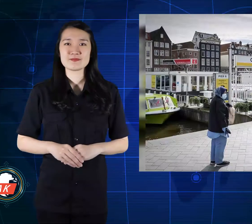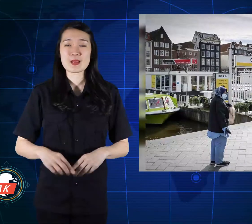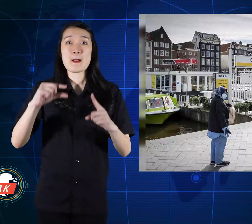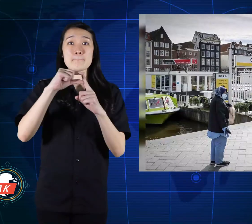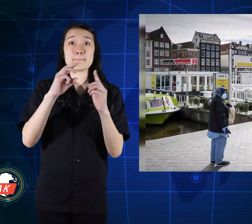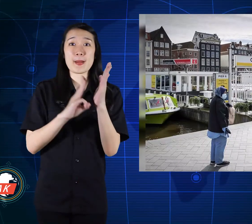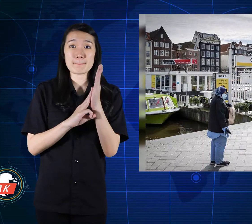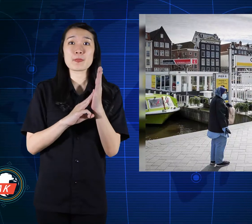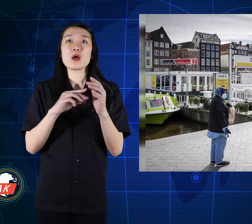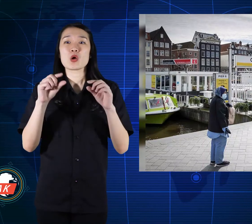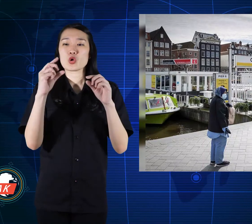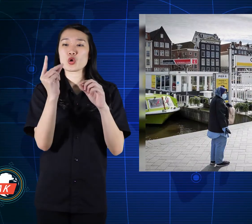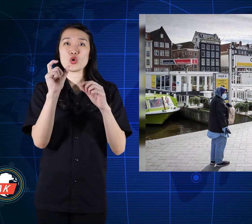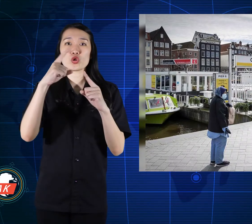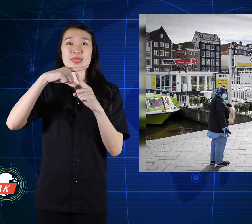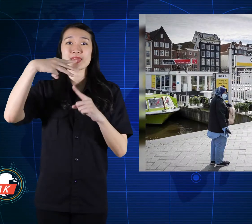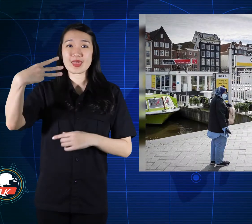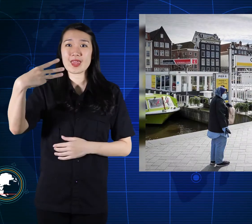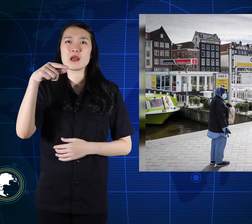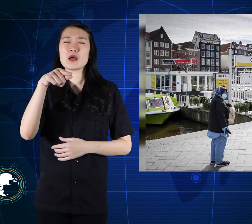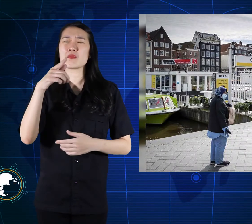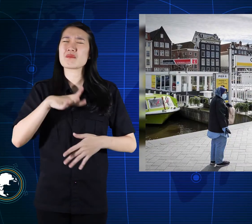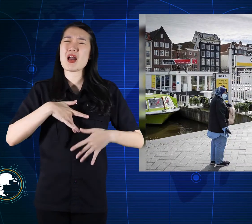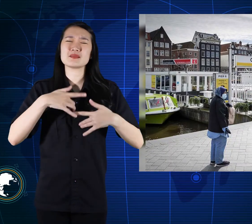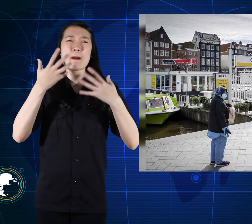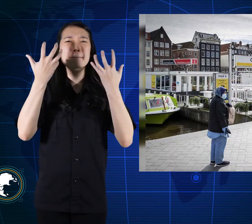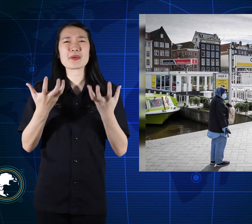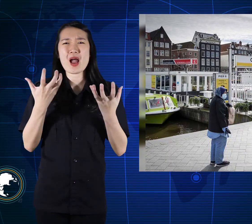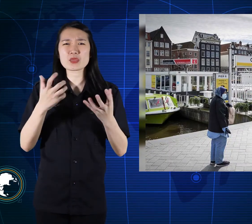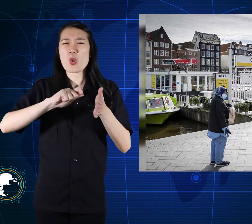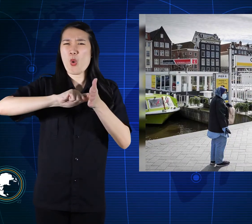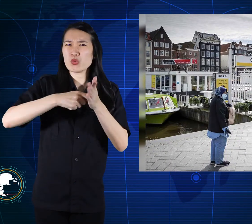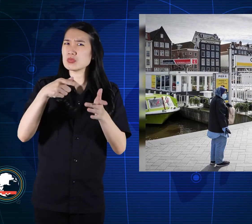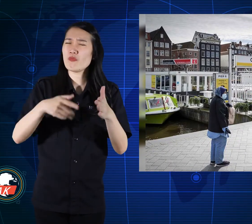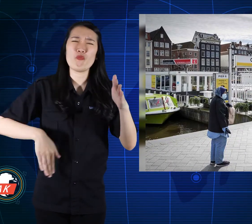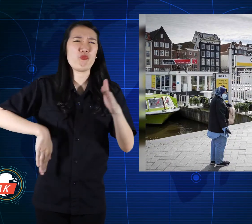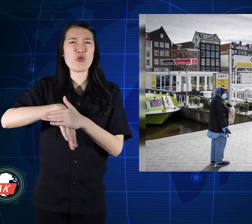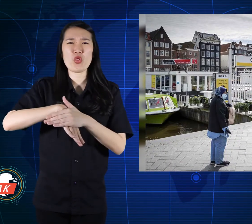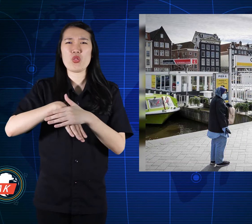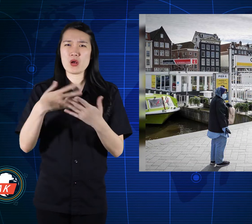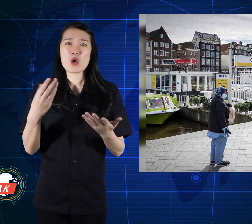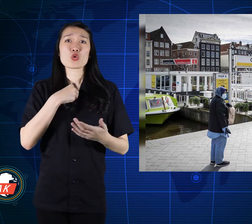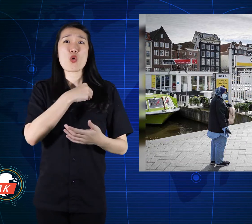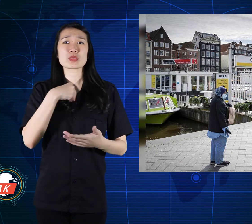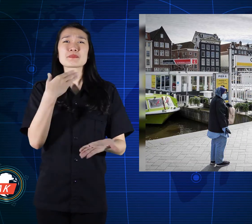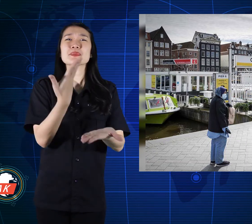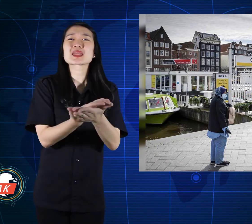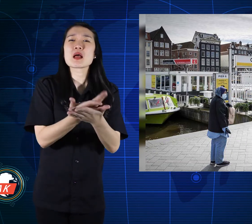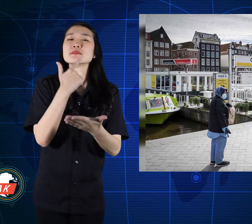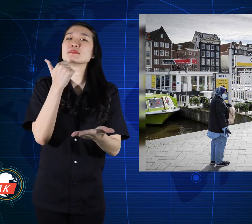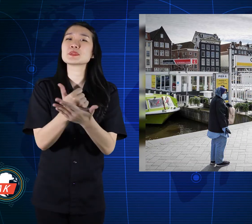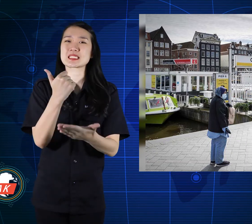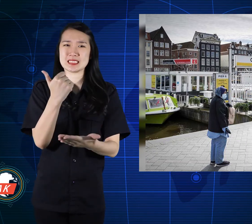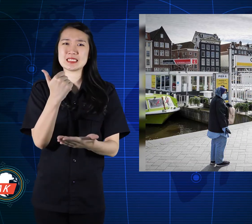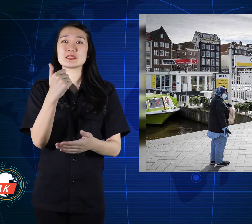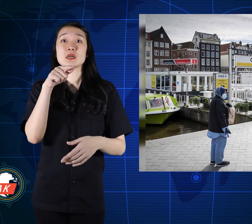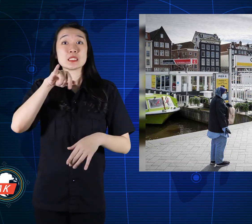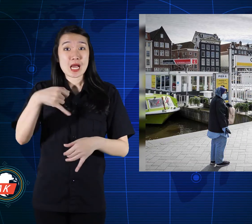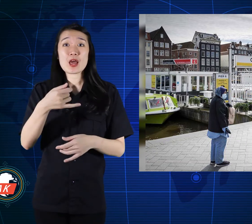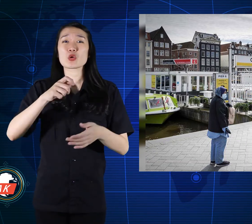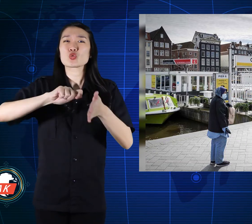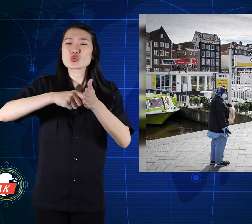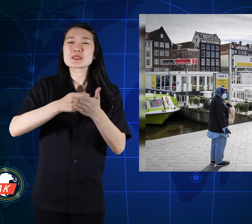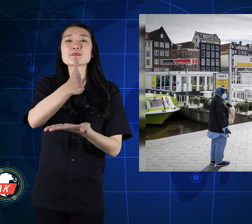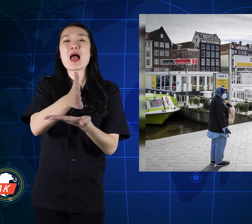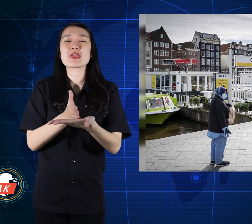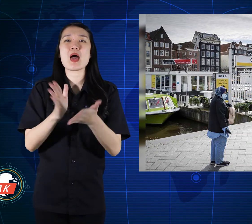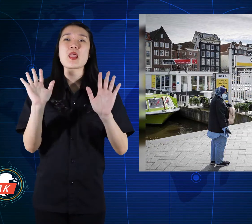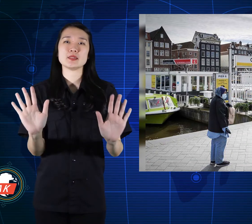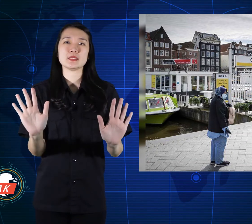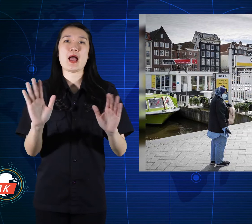PM Rutte objected to a full lockdown, urged The doctor asked because it was important, so just partially lock it.